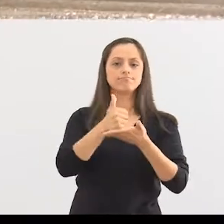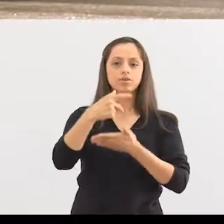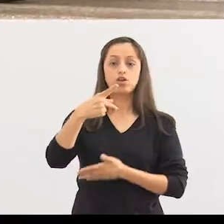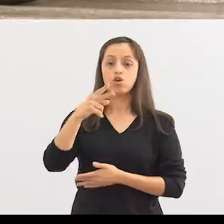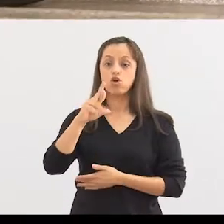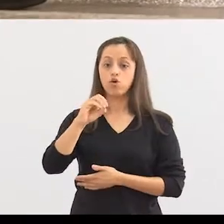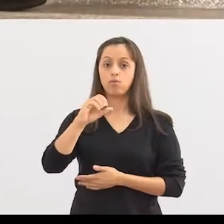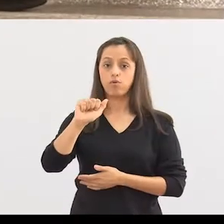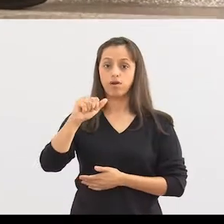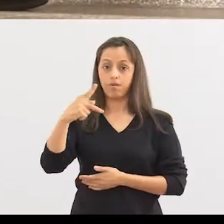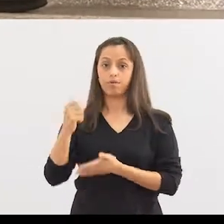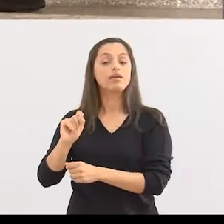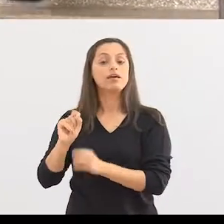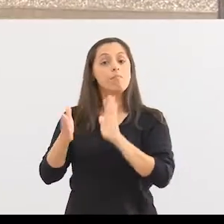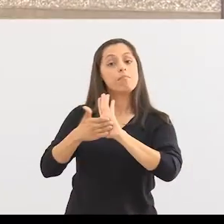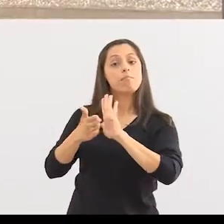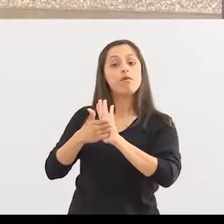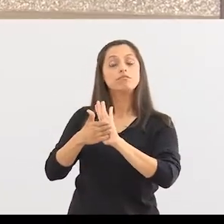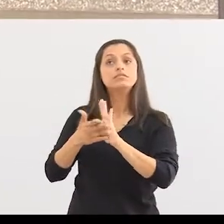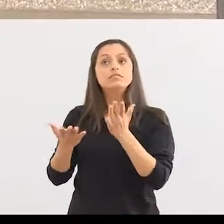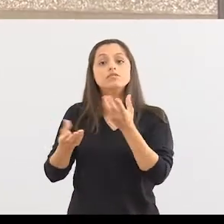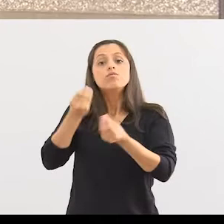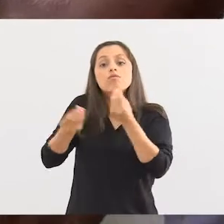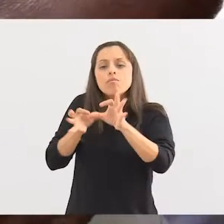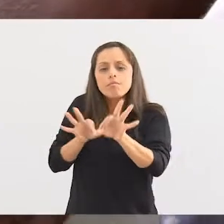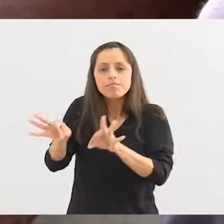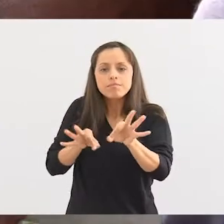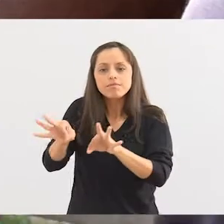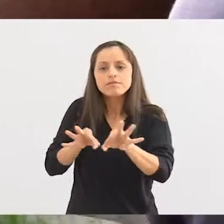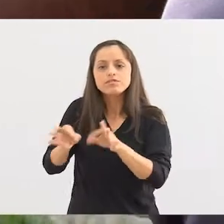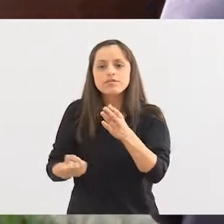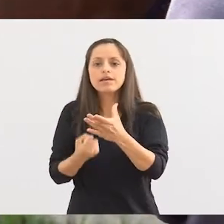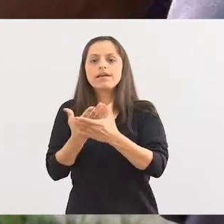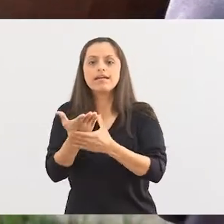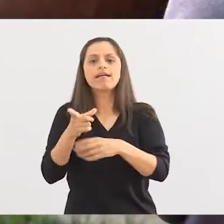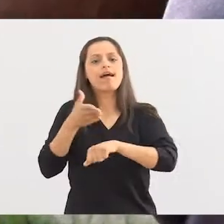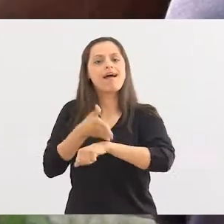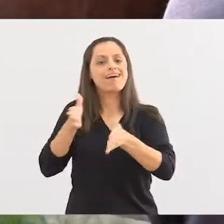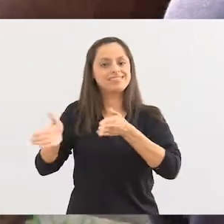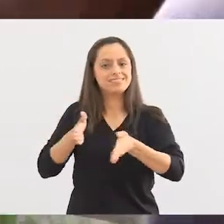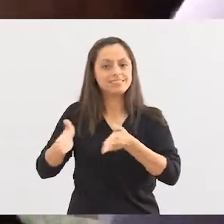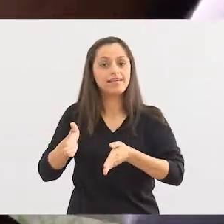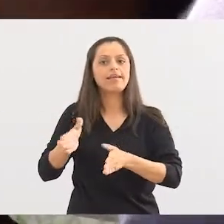He said that he’d put himself forward for a project about accessibility.